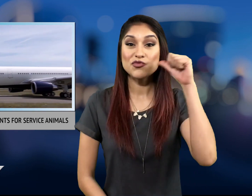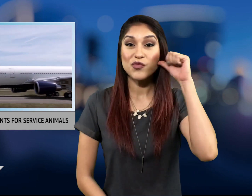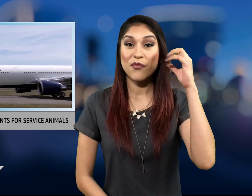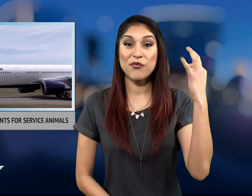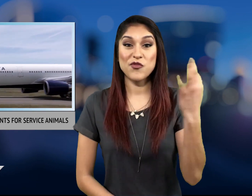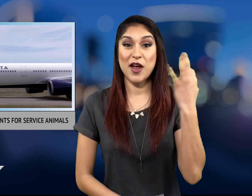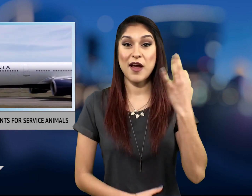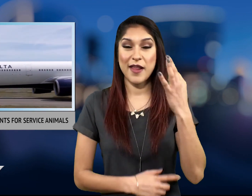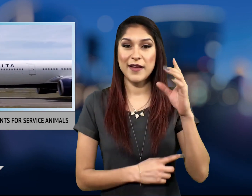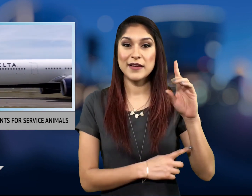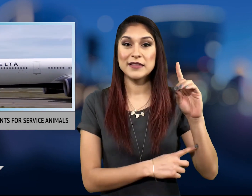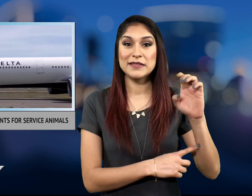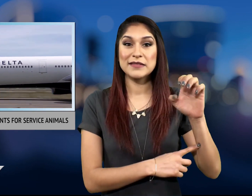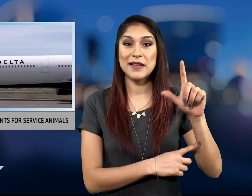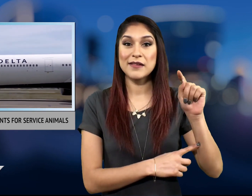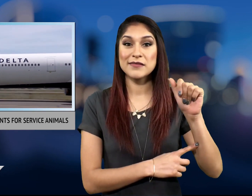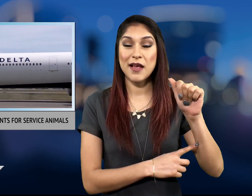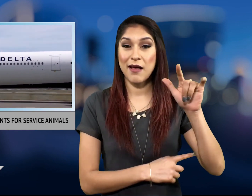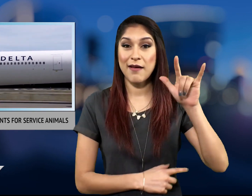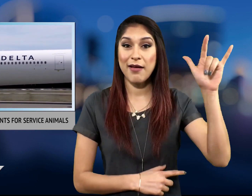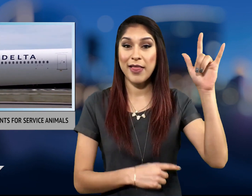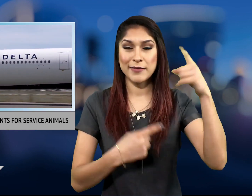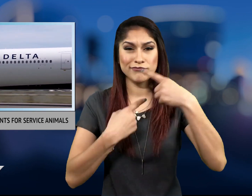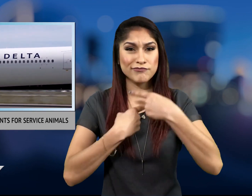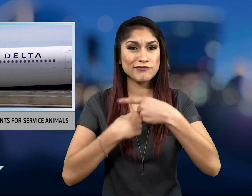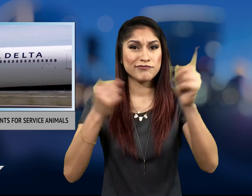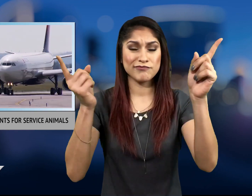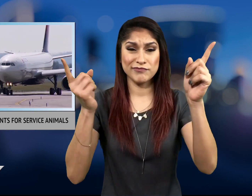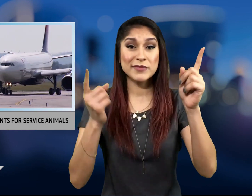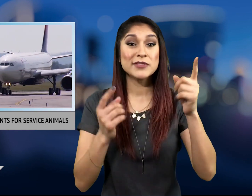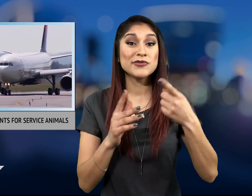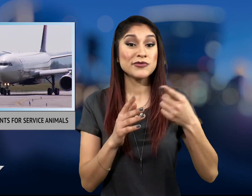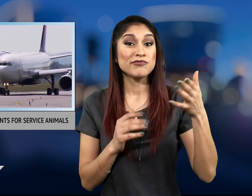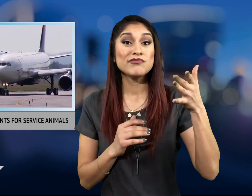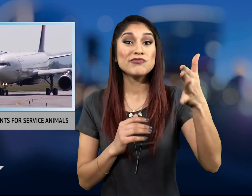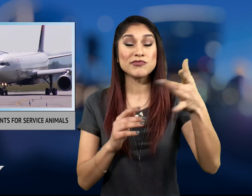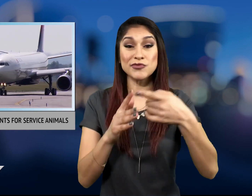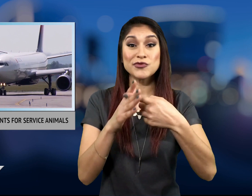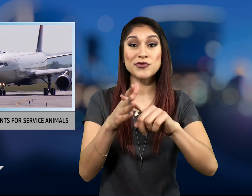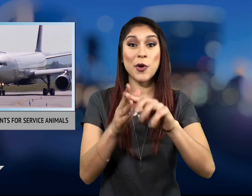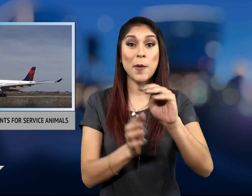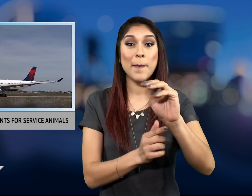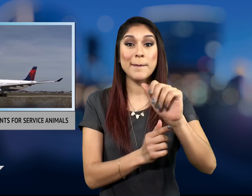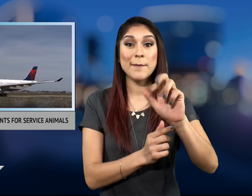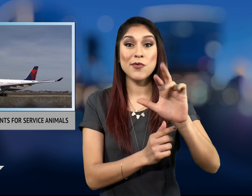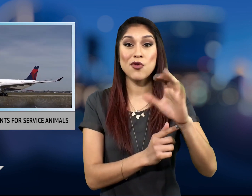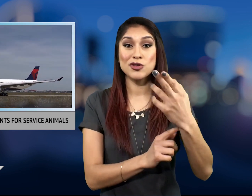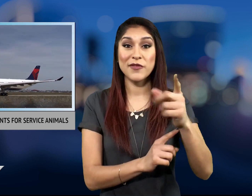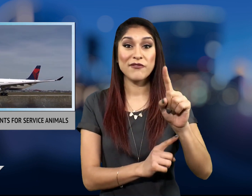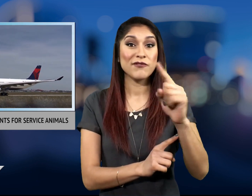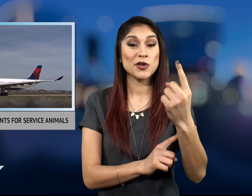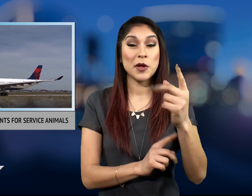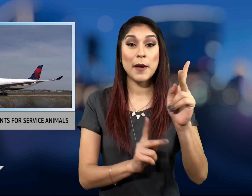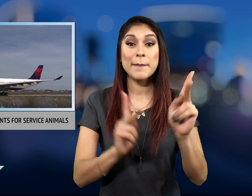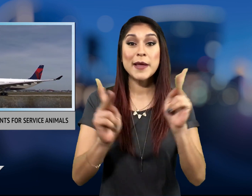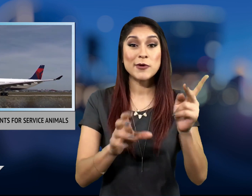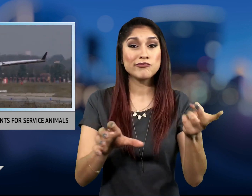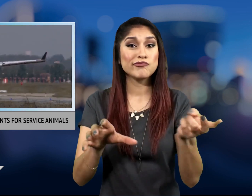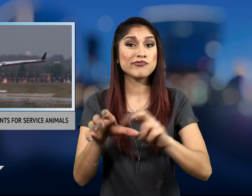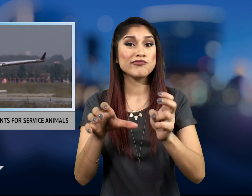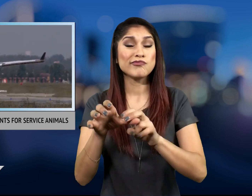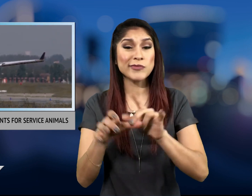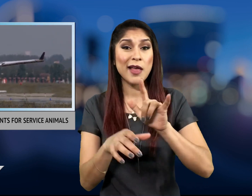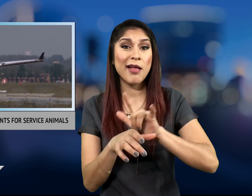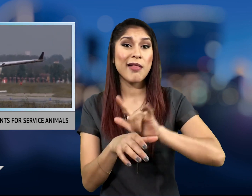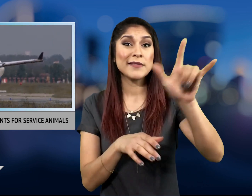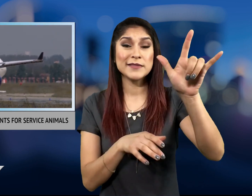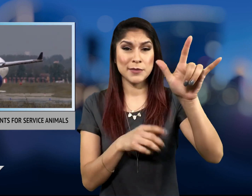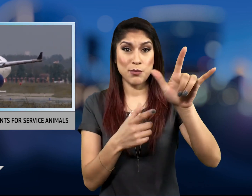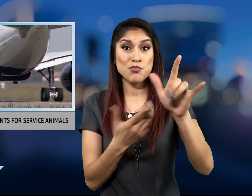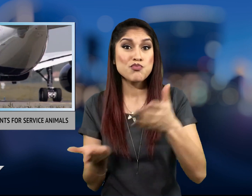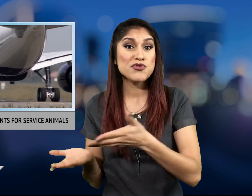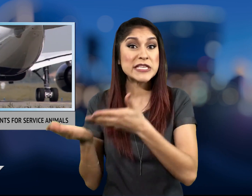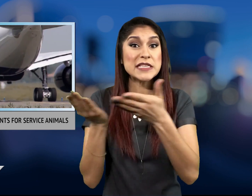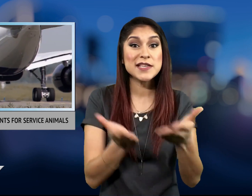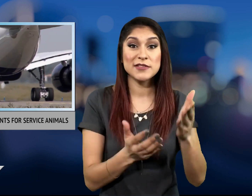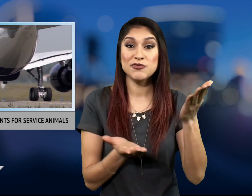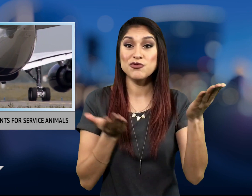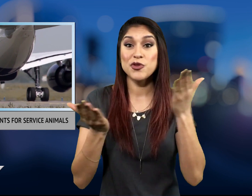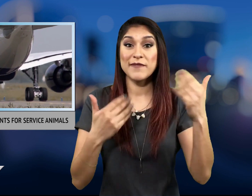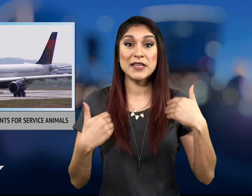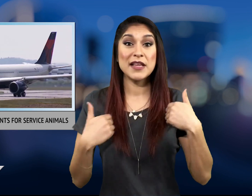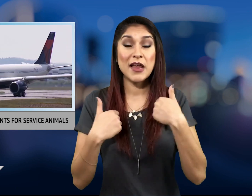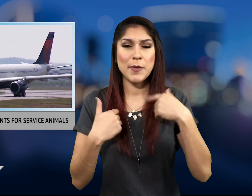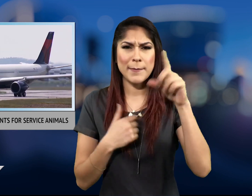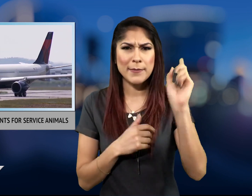On Friday Delta announced that beginning March 1st, all passengers bringing service animals